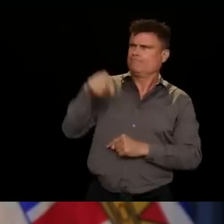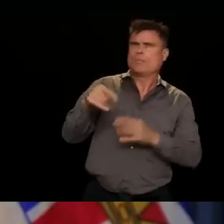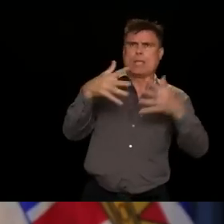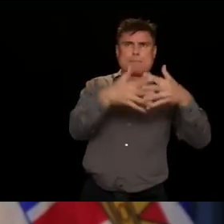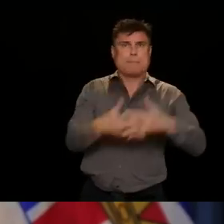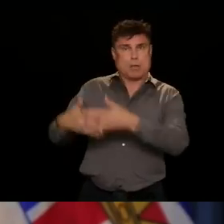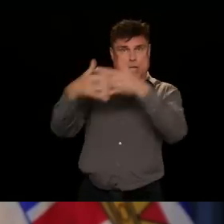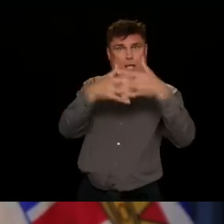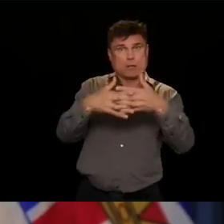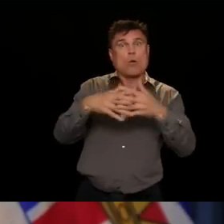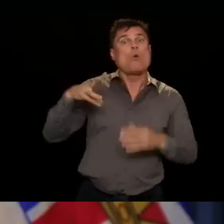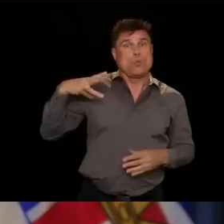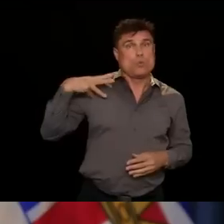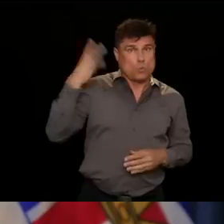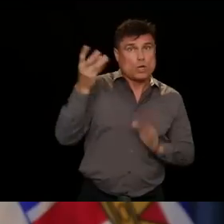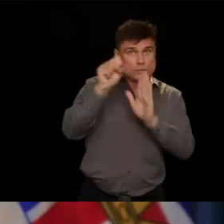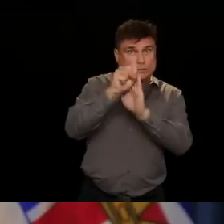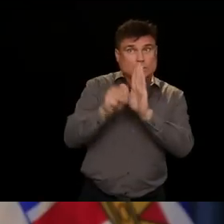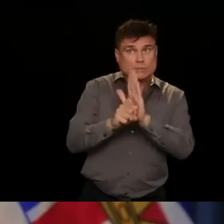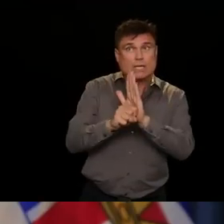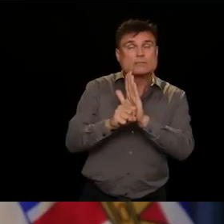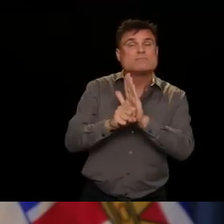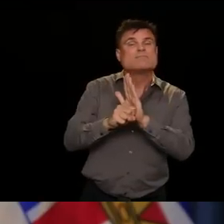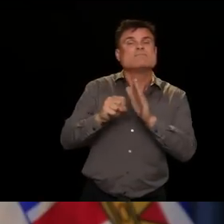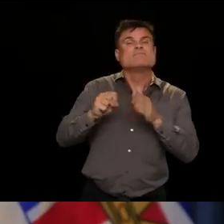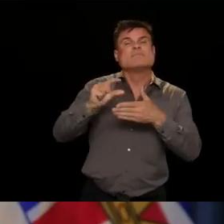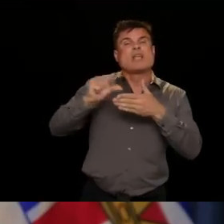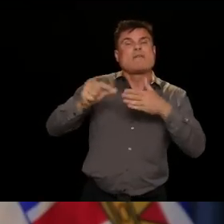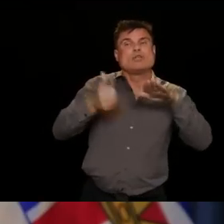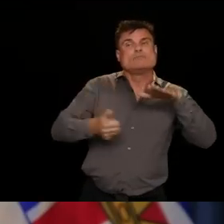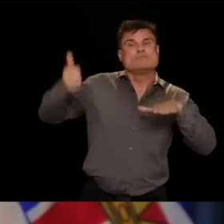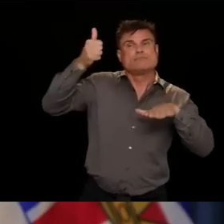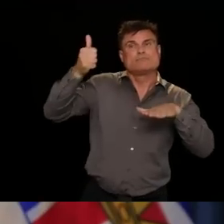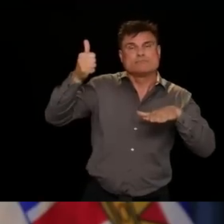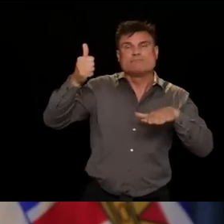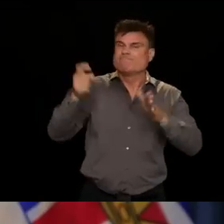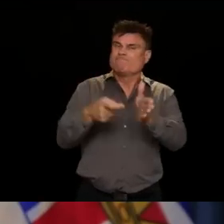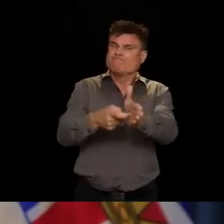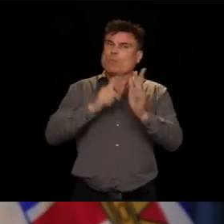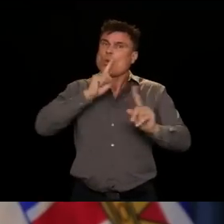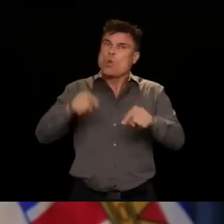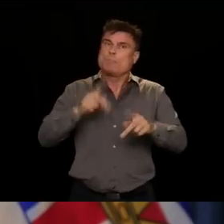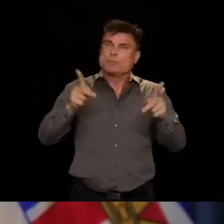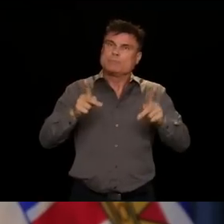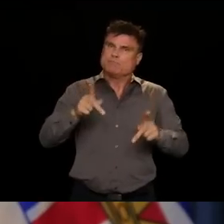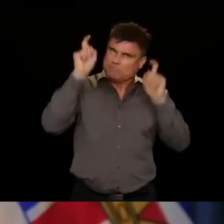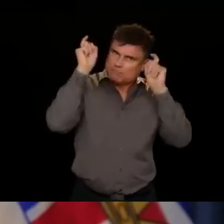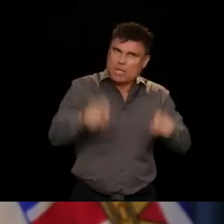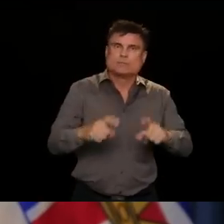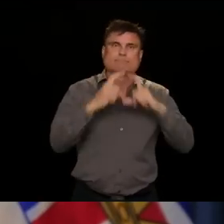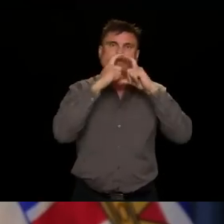Hi Dr Henry, thanks for taking my question, I want to talk